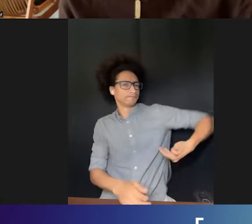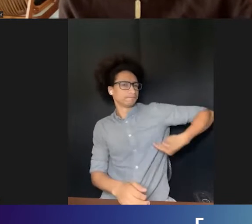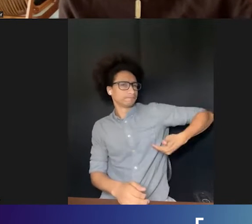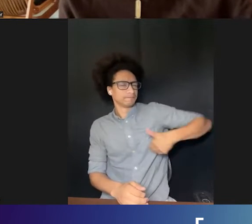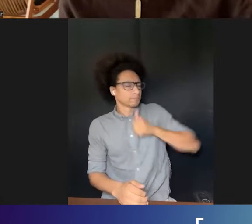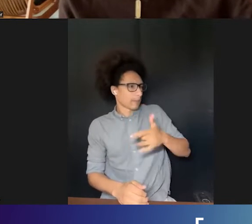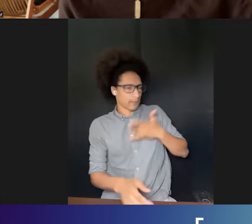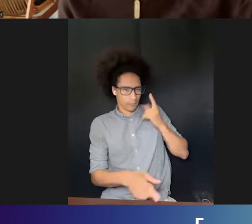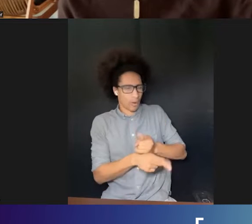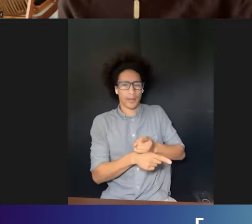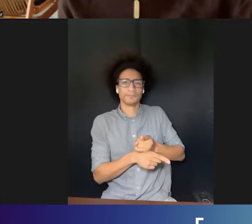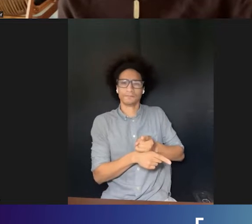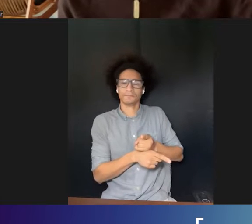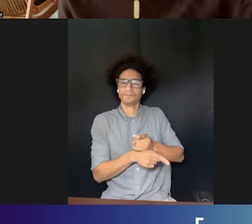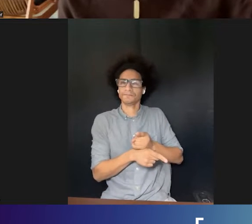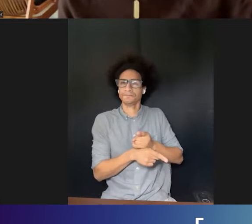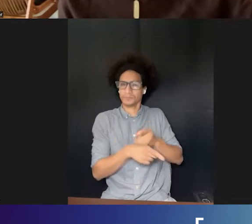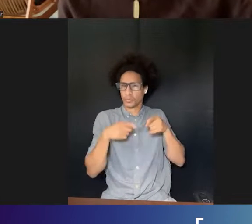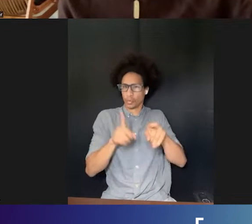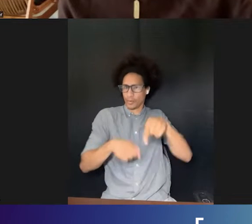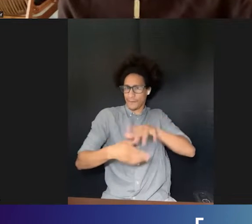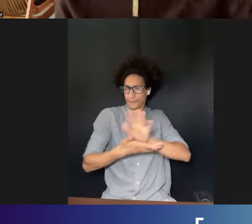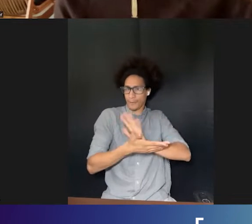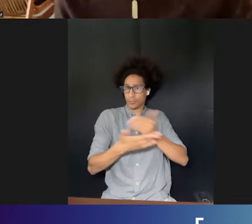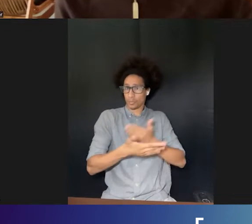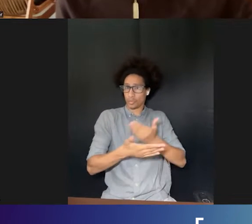because, you know, for example, like